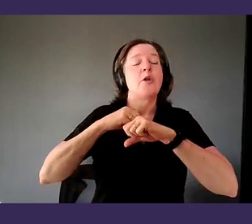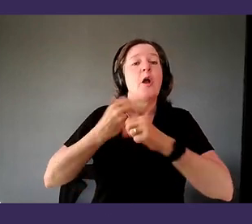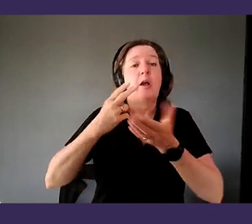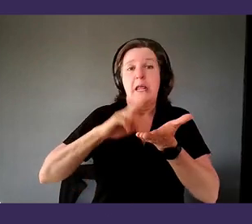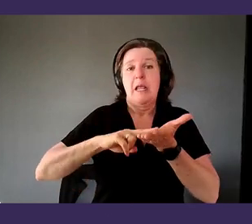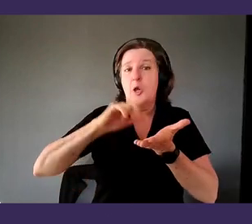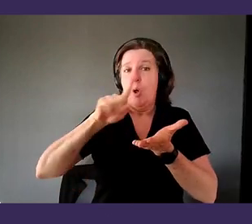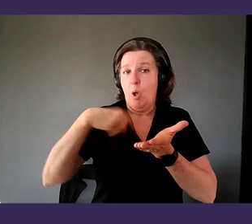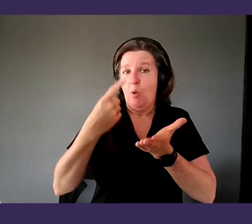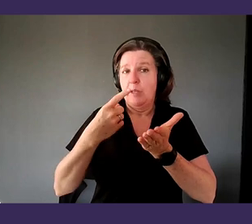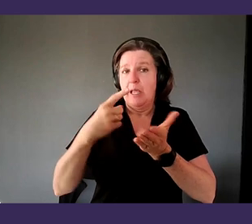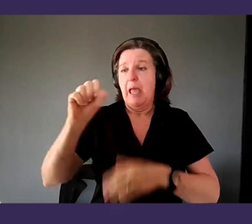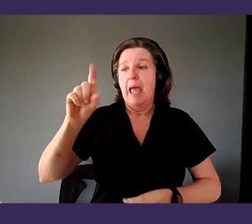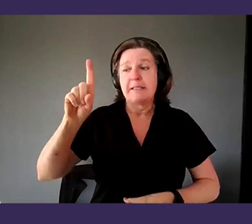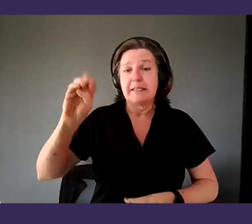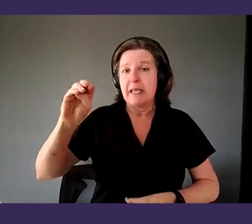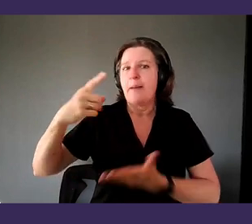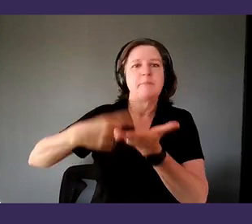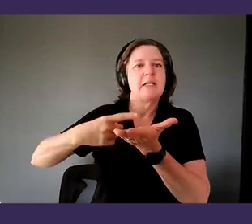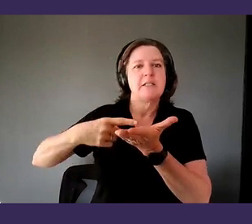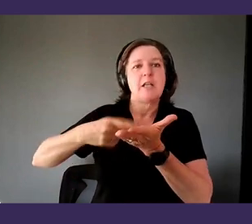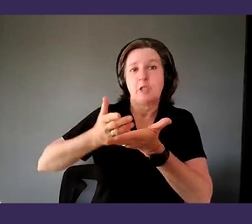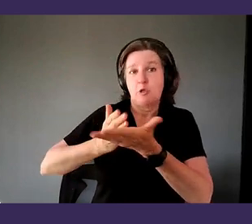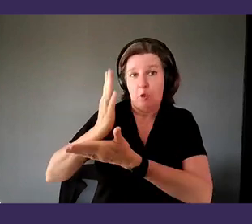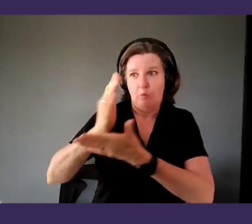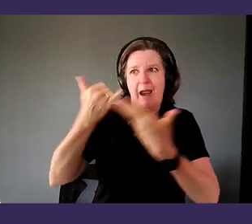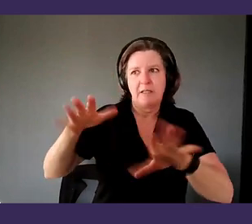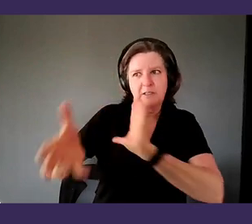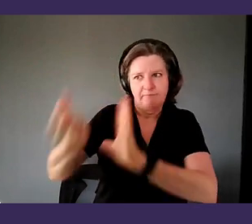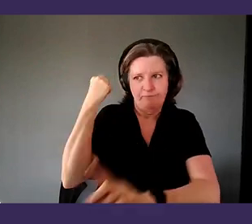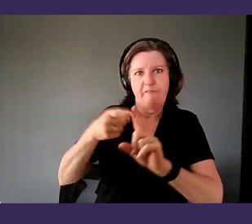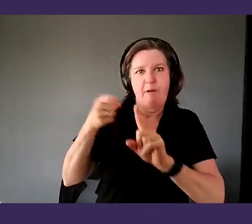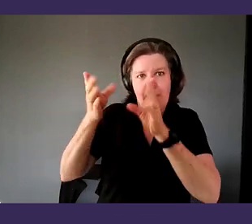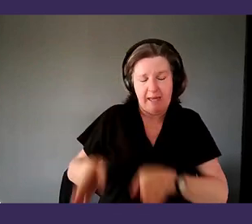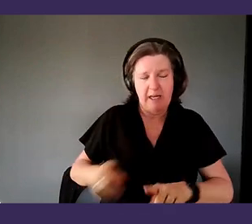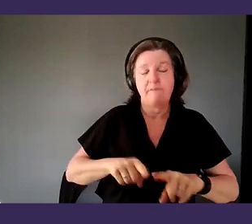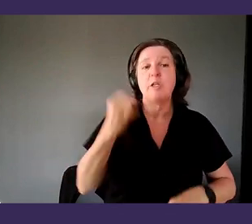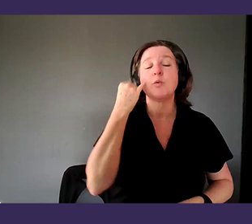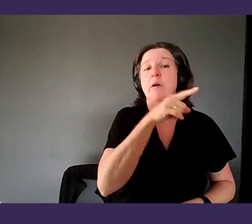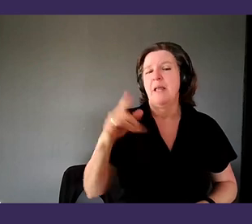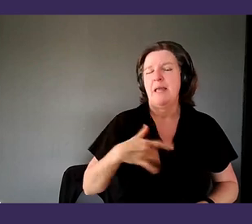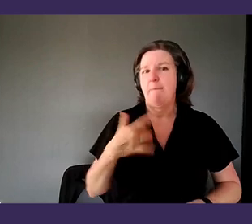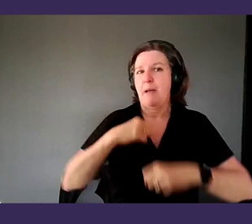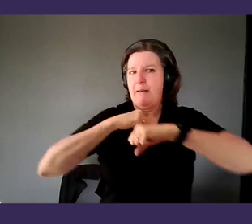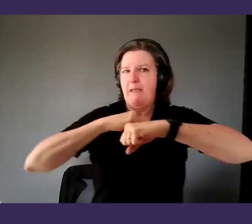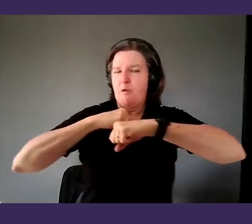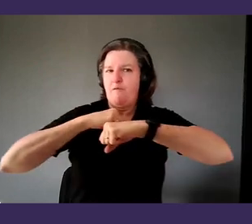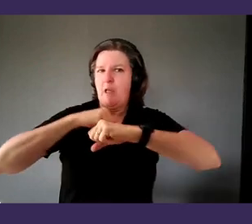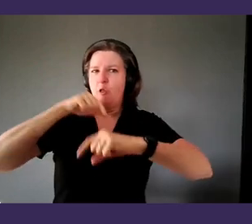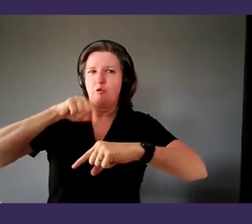that have been removed, the individual, but if you feel that guardianship is not a viable option for you anymore